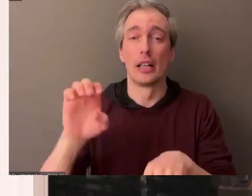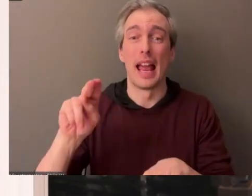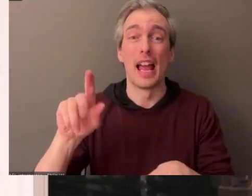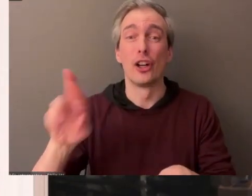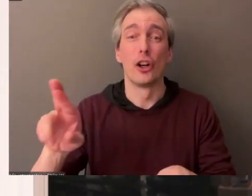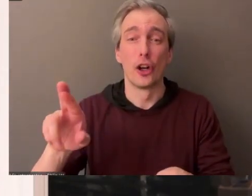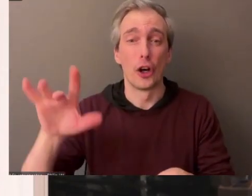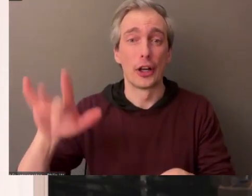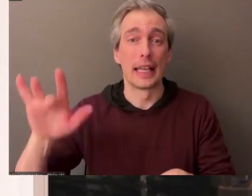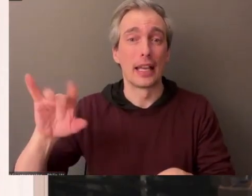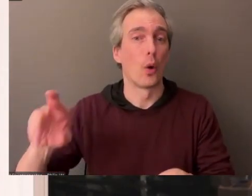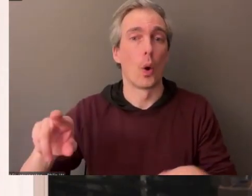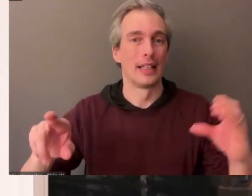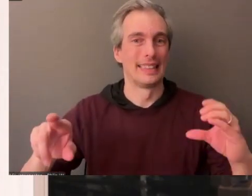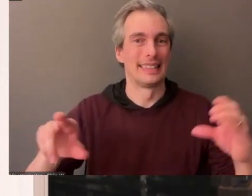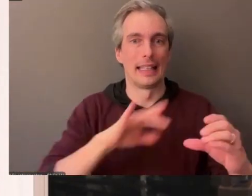Should headings get focus?